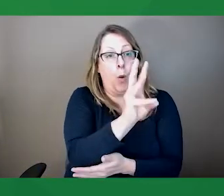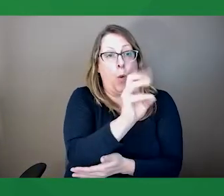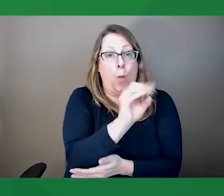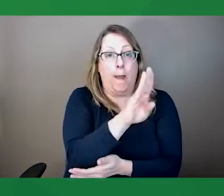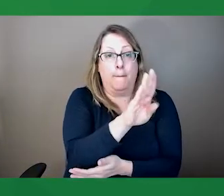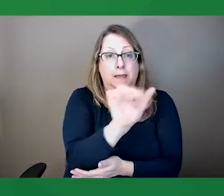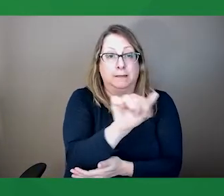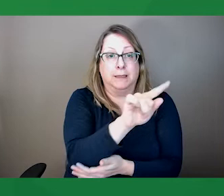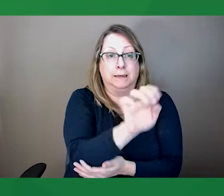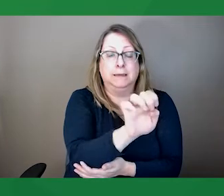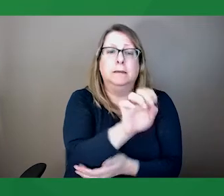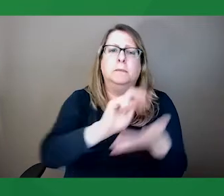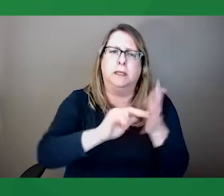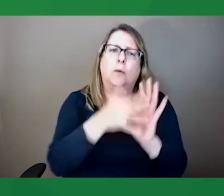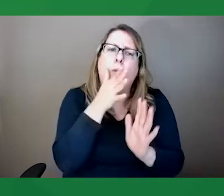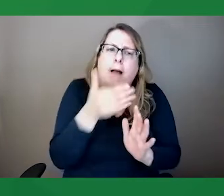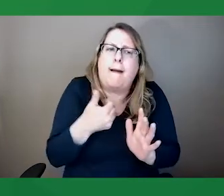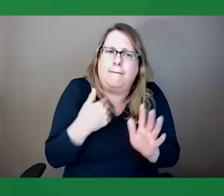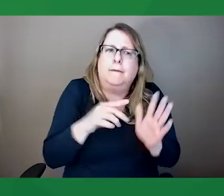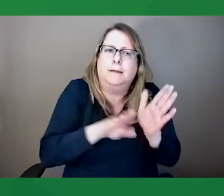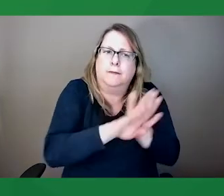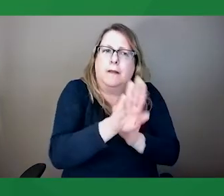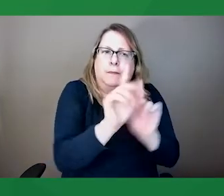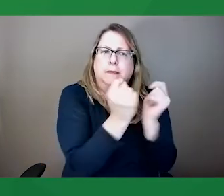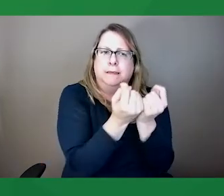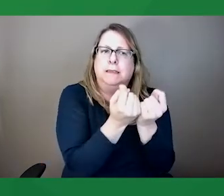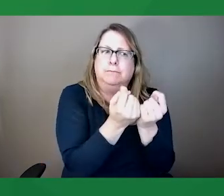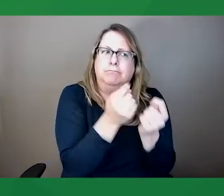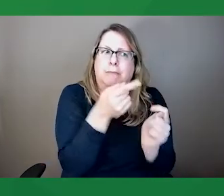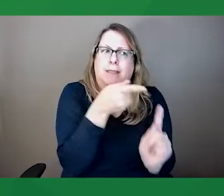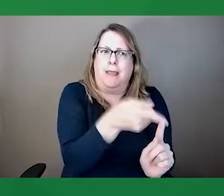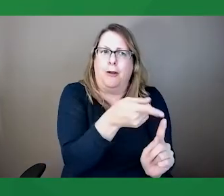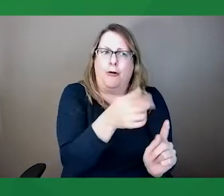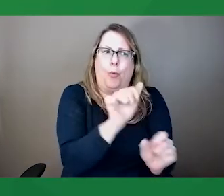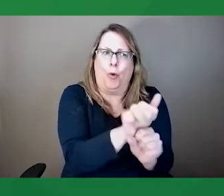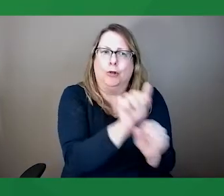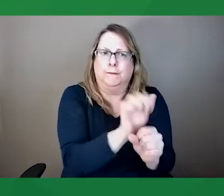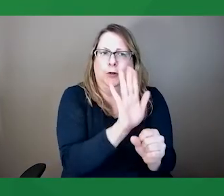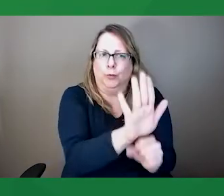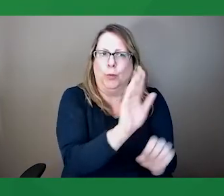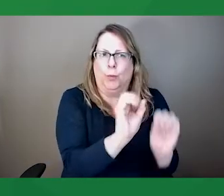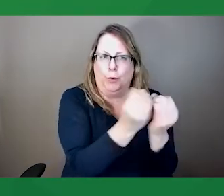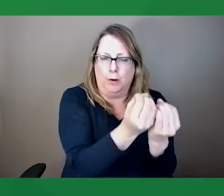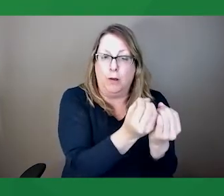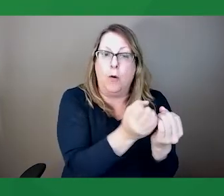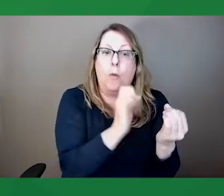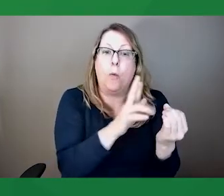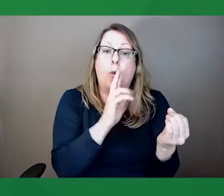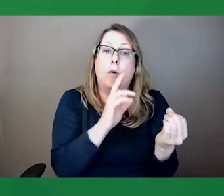is that you're going to have a development team in house or you're going to have another external development team that is going to try to create it.